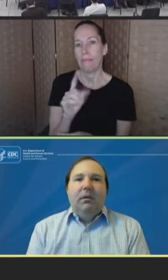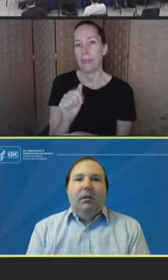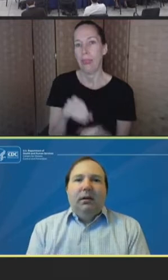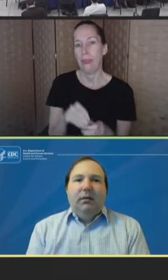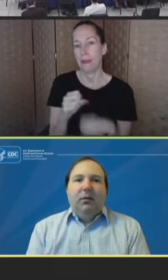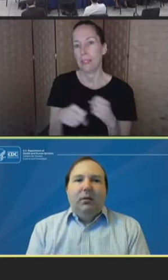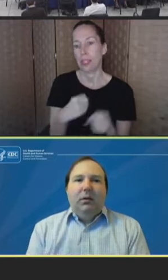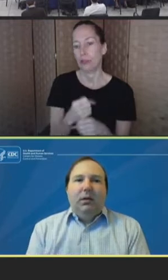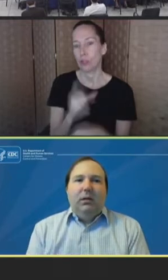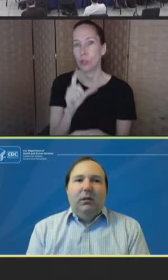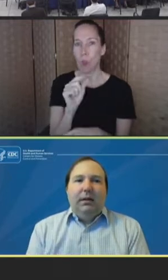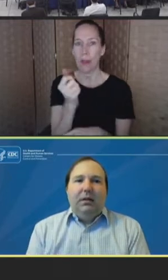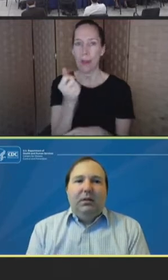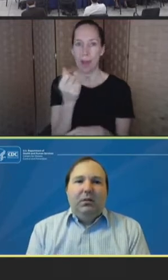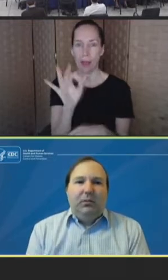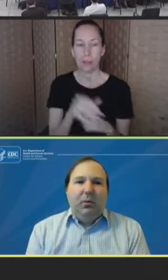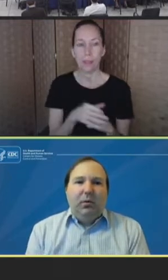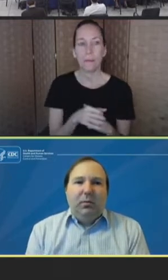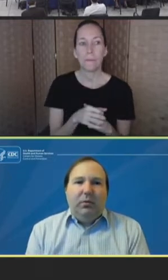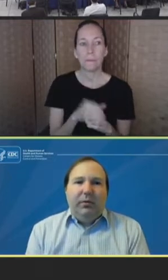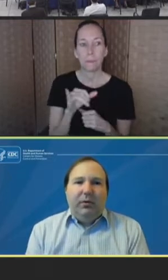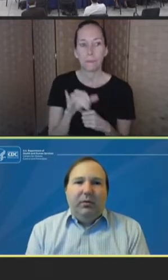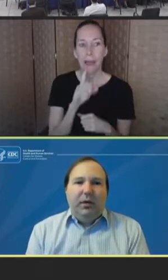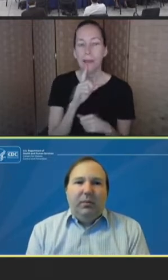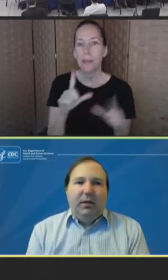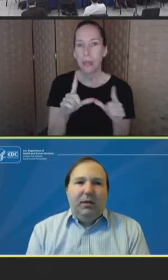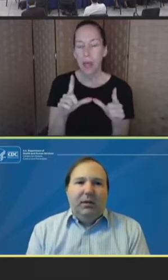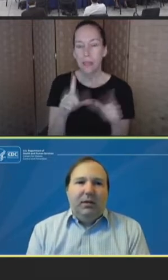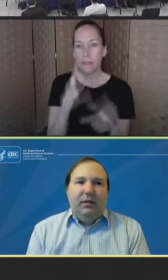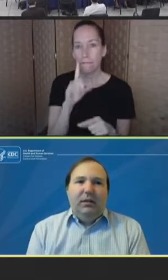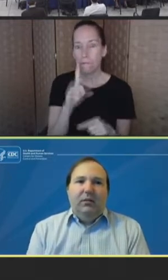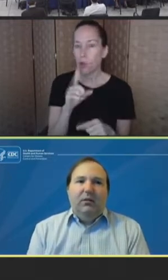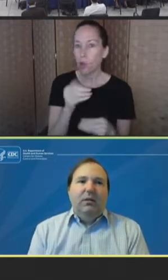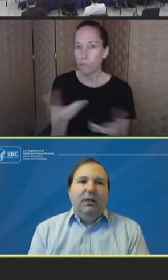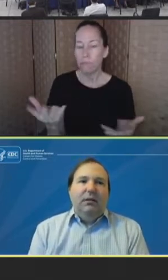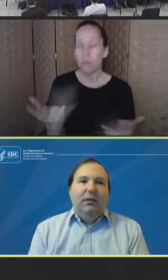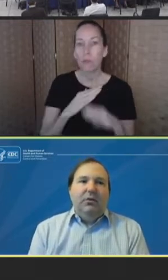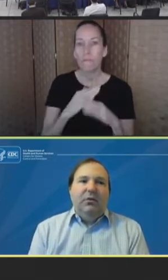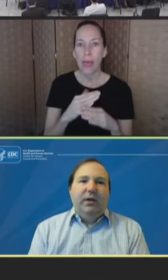And so it is a licensed for the prevention of monkeypox disease in adults 18 years of